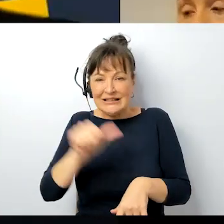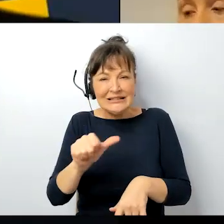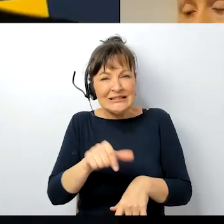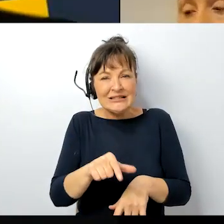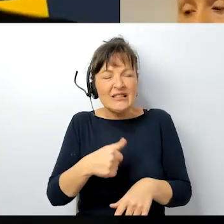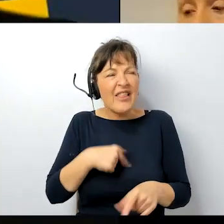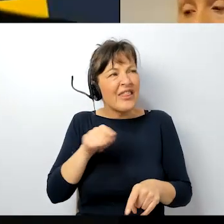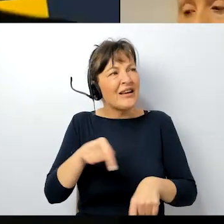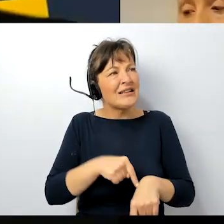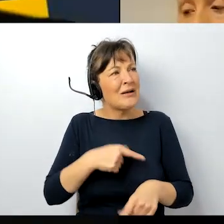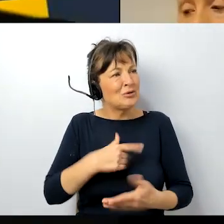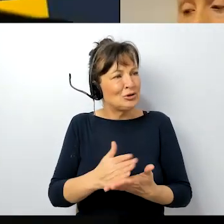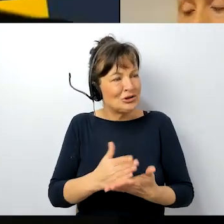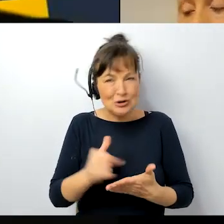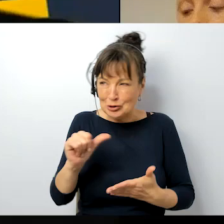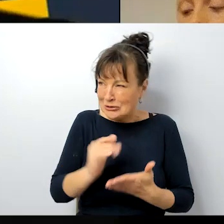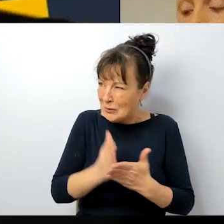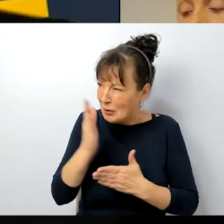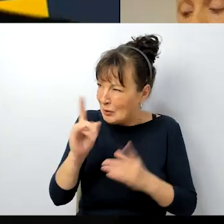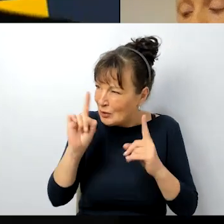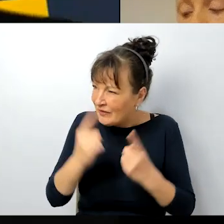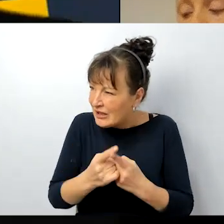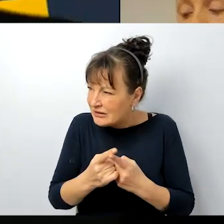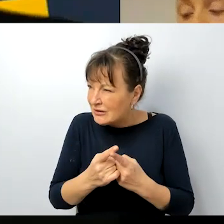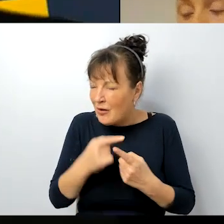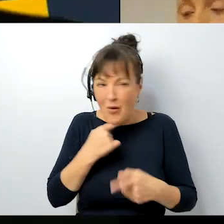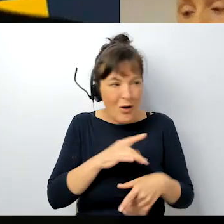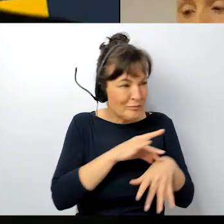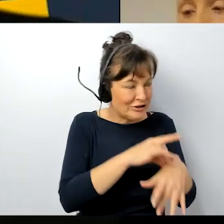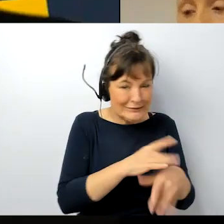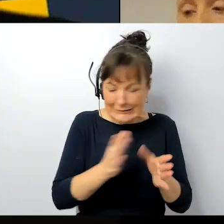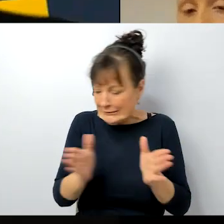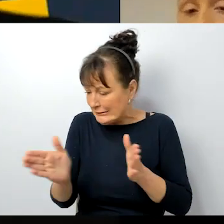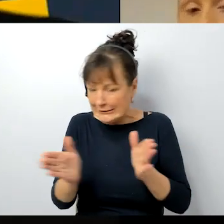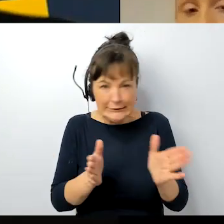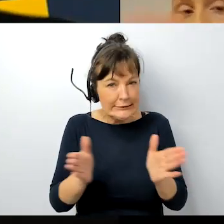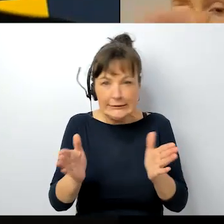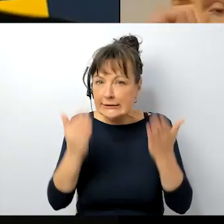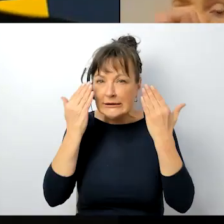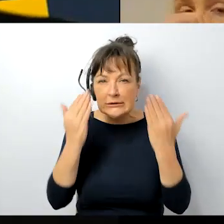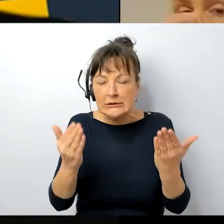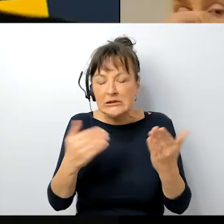I had just left school in the fifth year, I was 16 and I wasn't sure if I wanted to, you know,